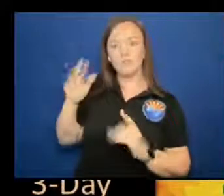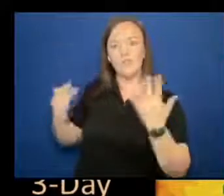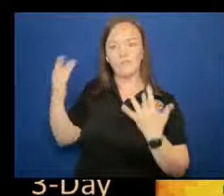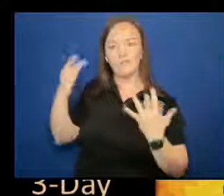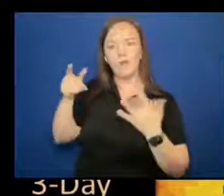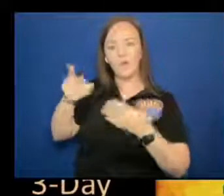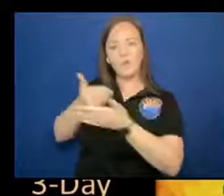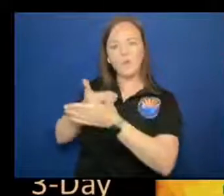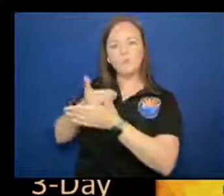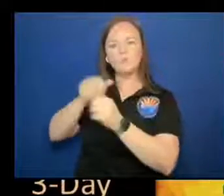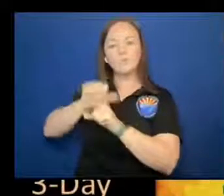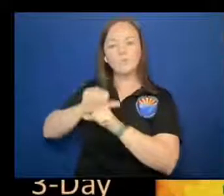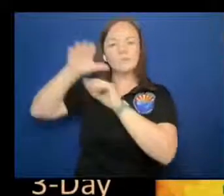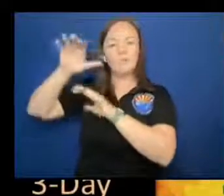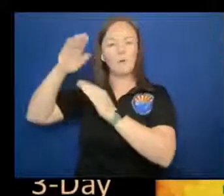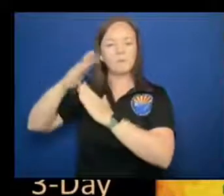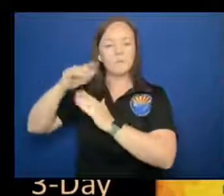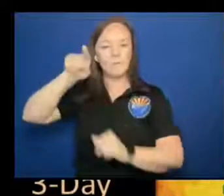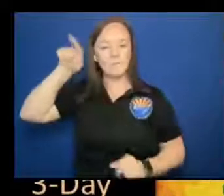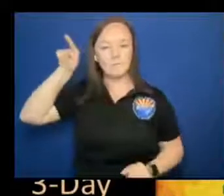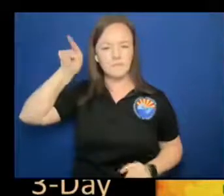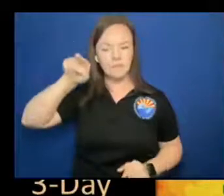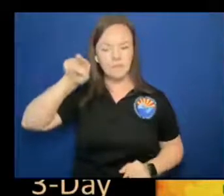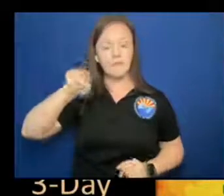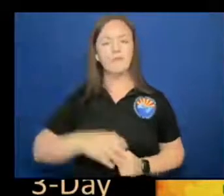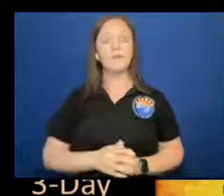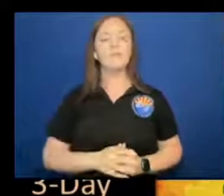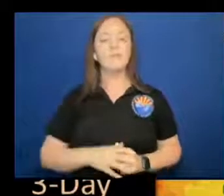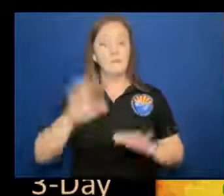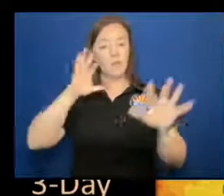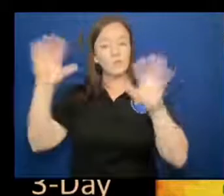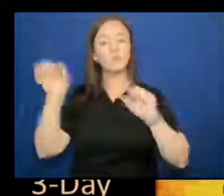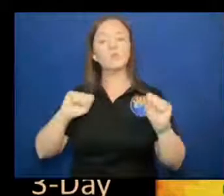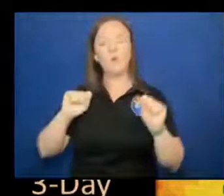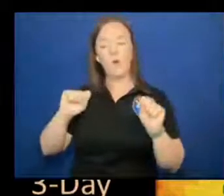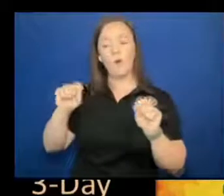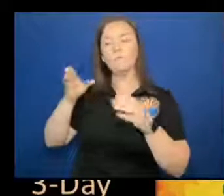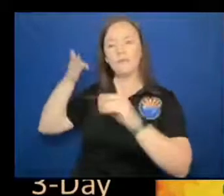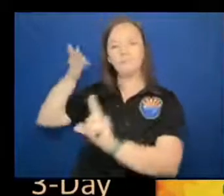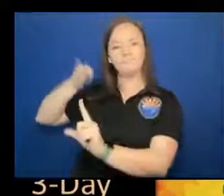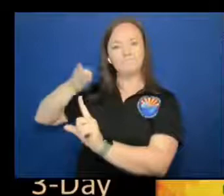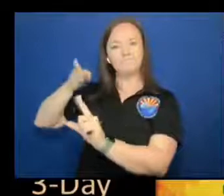WANTED TO, I DON'T KNOW HIGHLIGHT IS THE NOTION OF